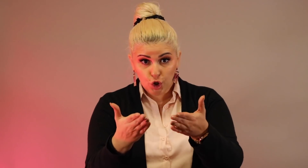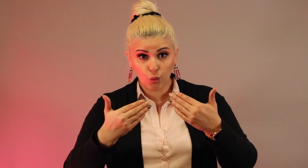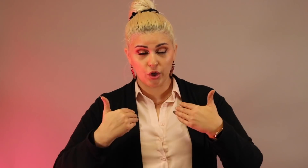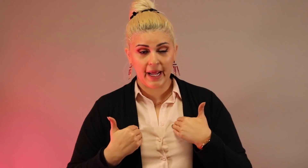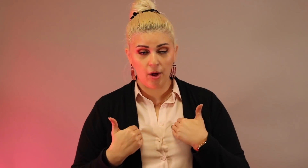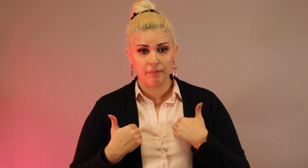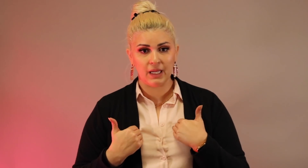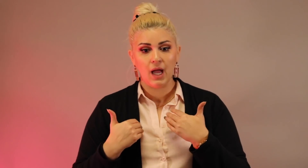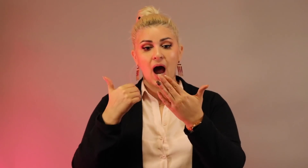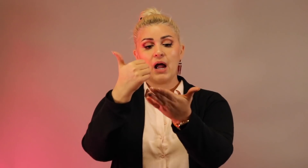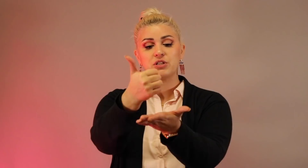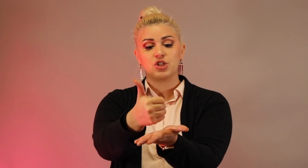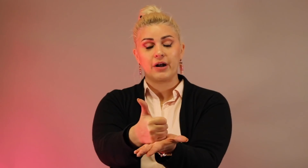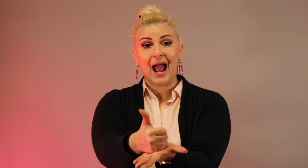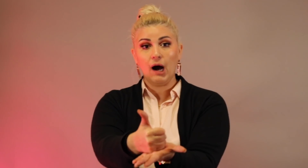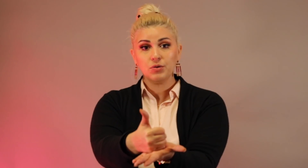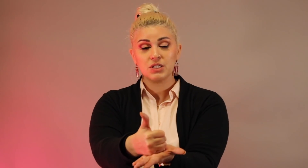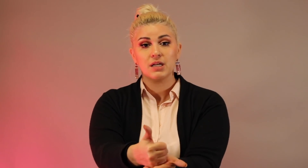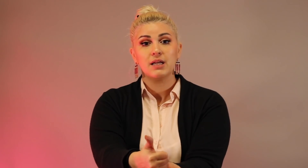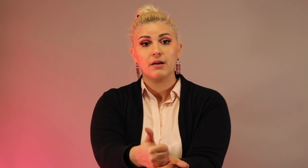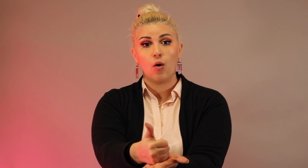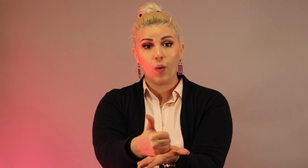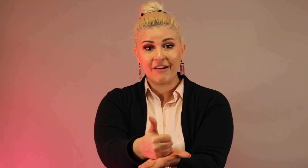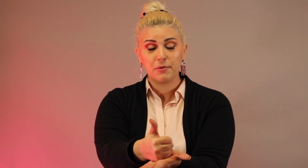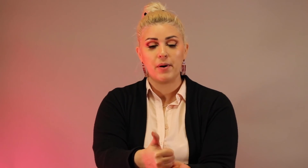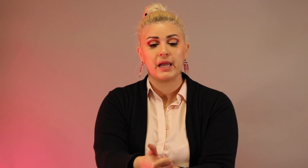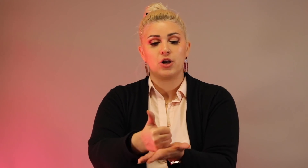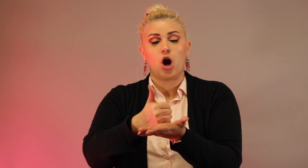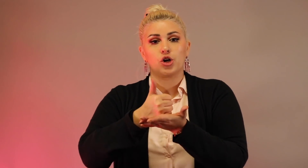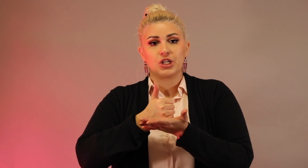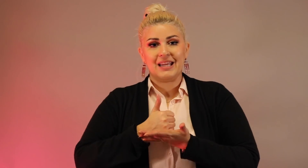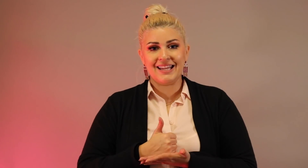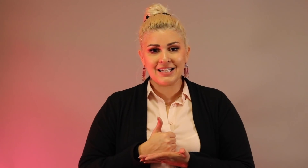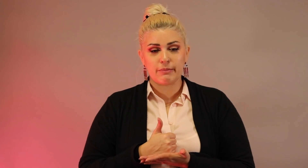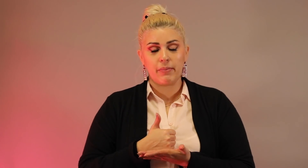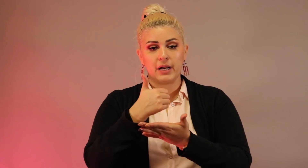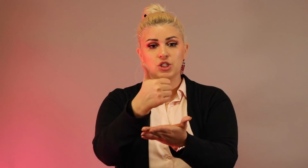you were gonna help me, I would start out away from my body and arch into my body.